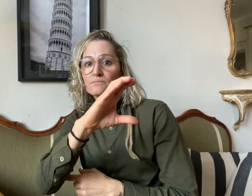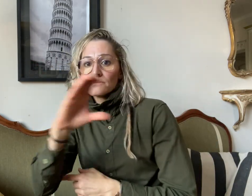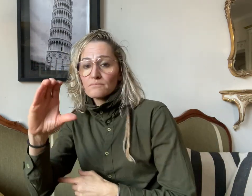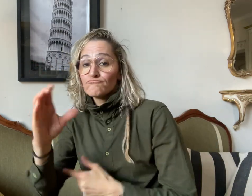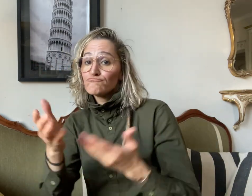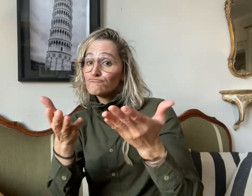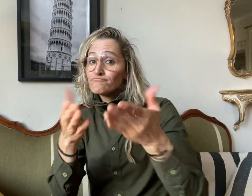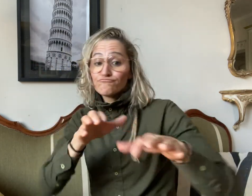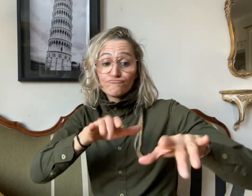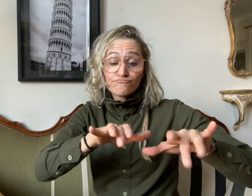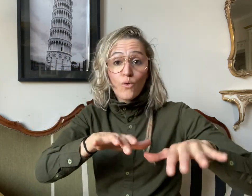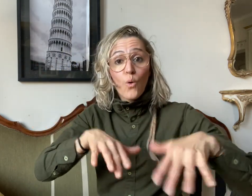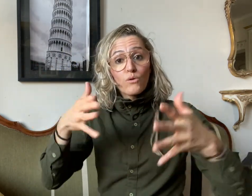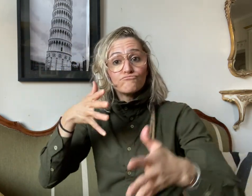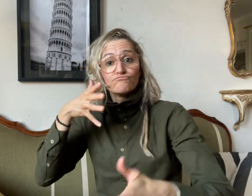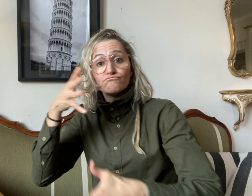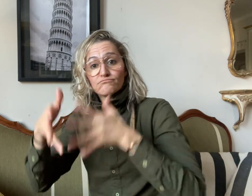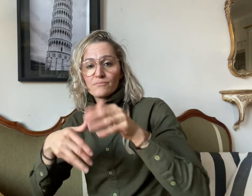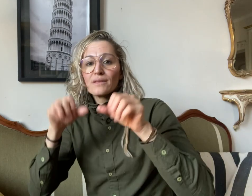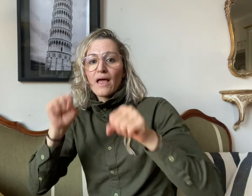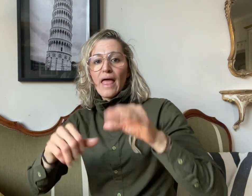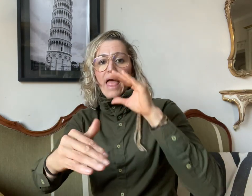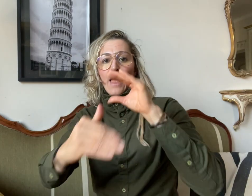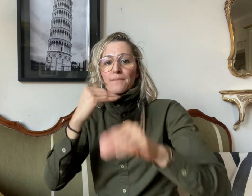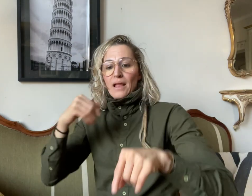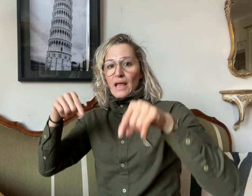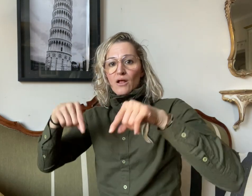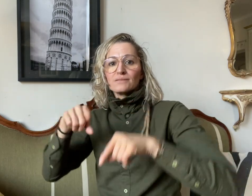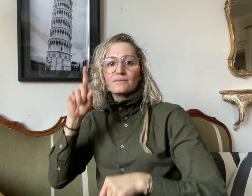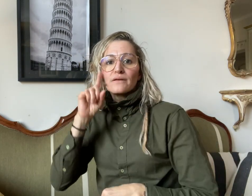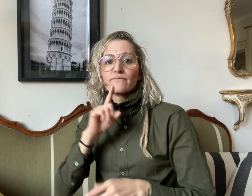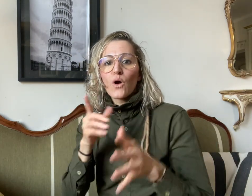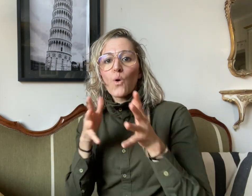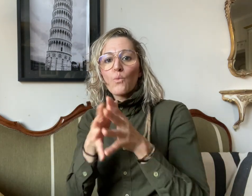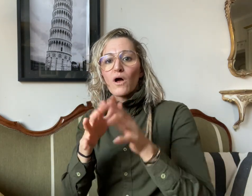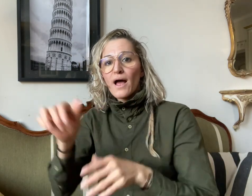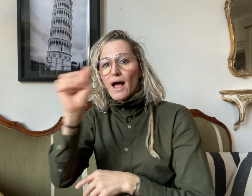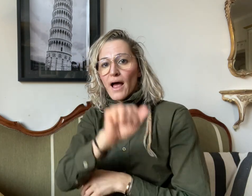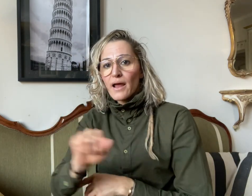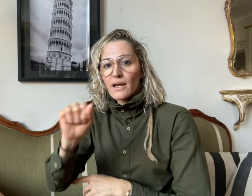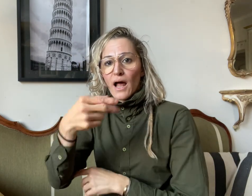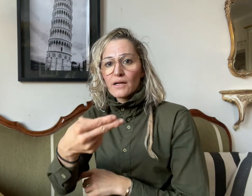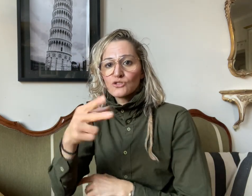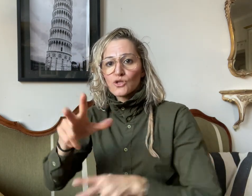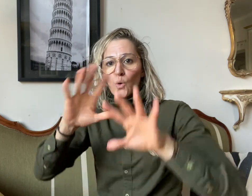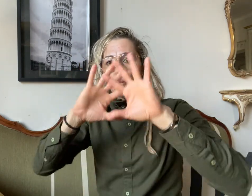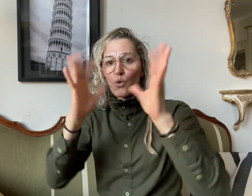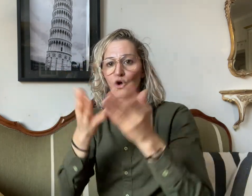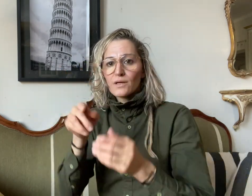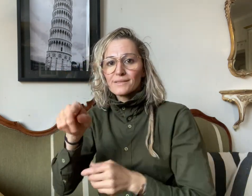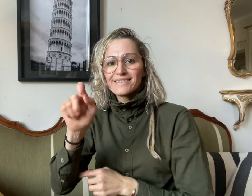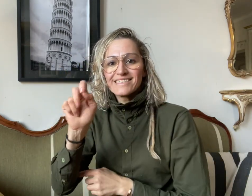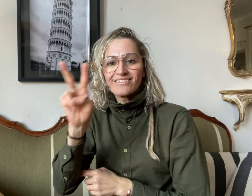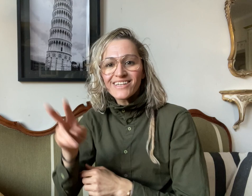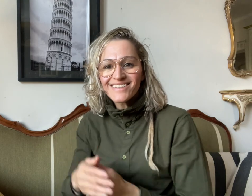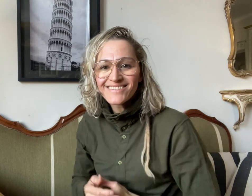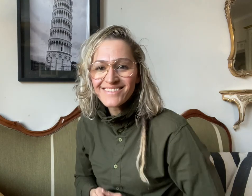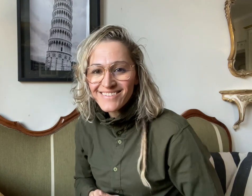in landscape format to deafwire@h3world.tv.